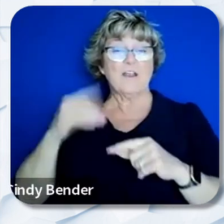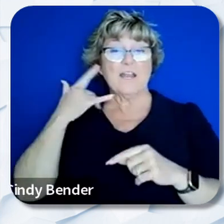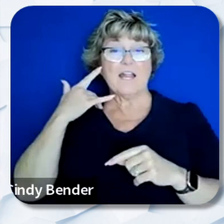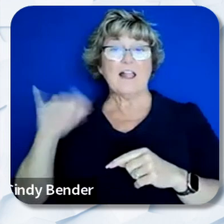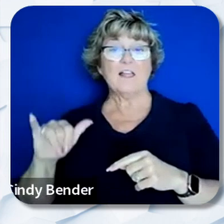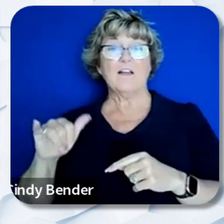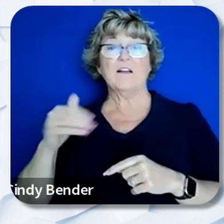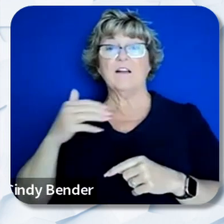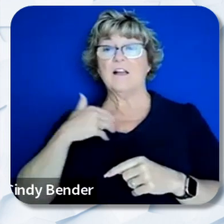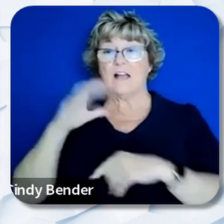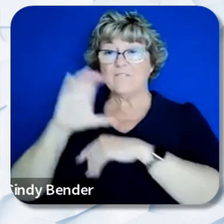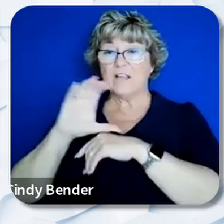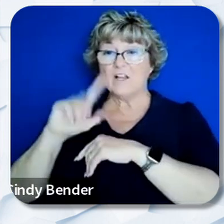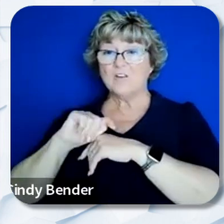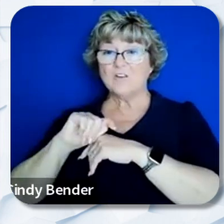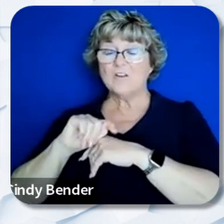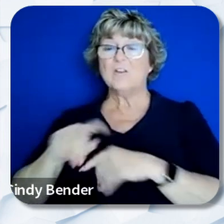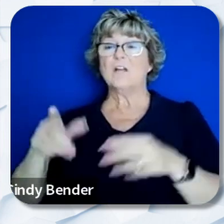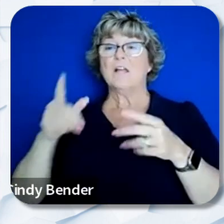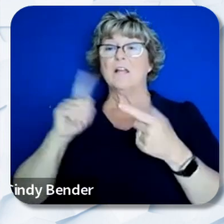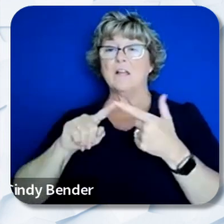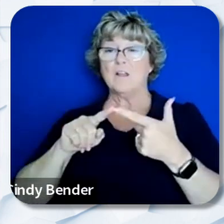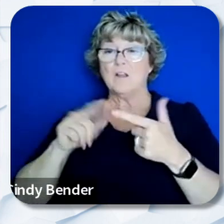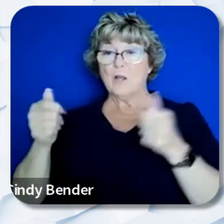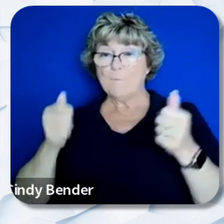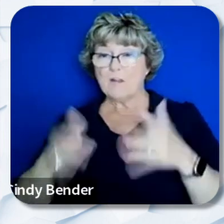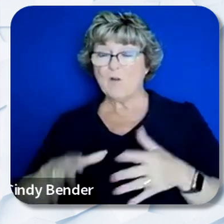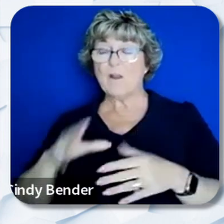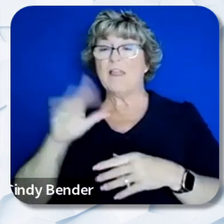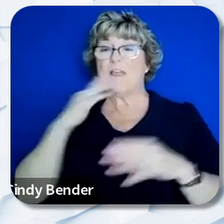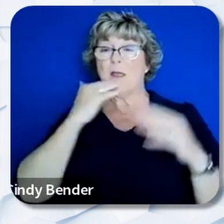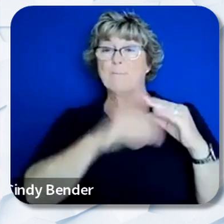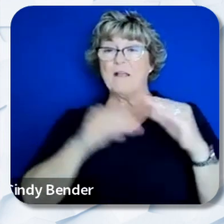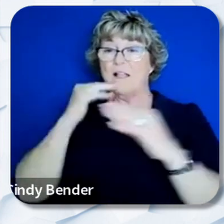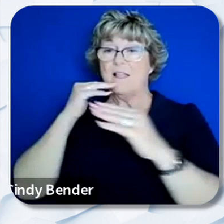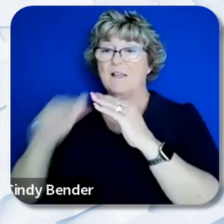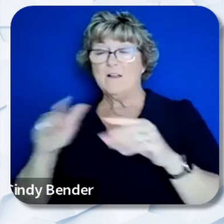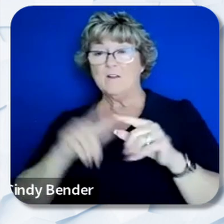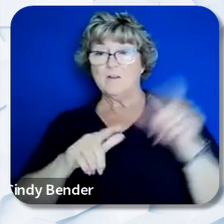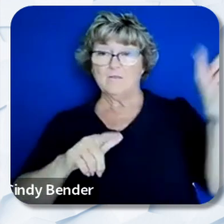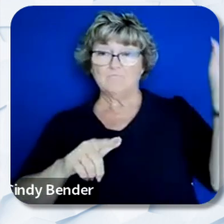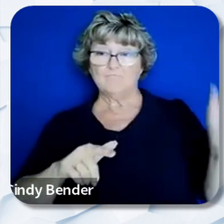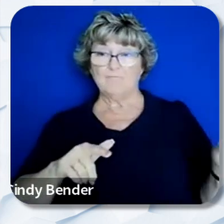the consultants, the administrators, and their emails over here to the side of the map. These